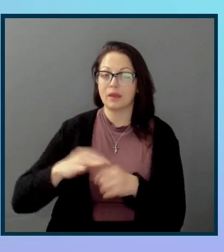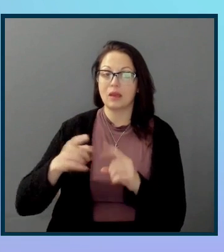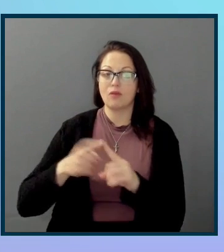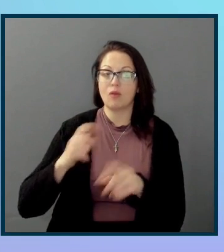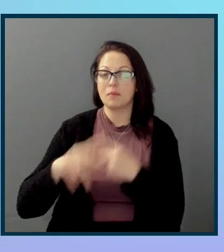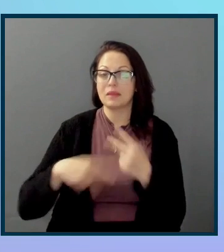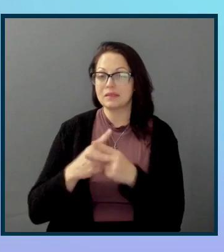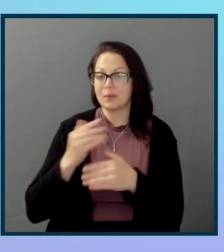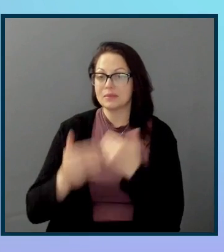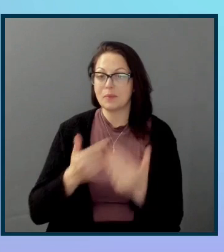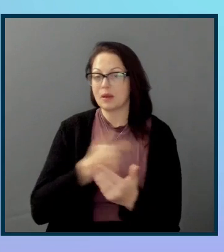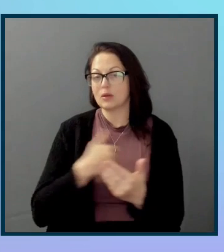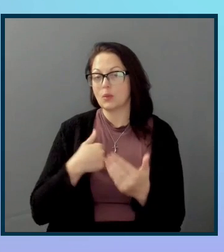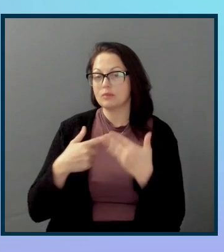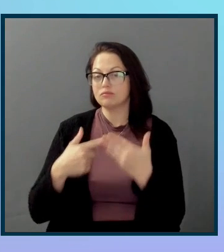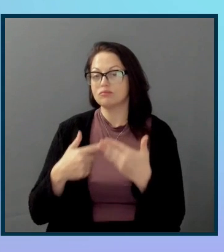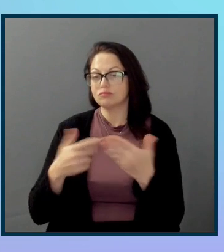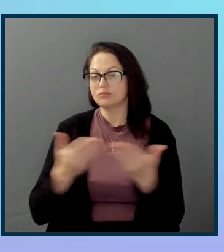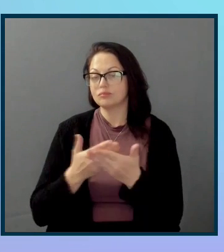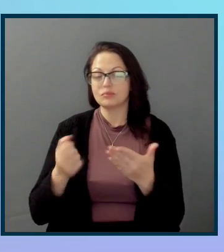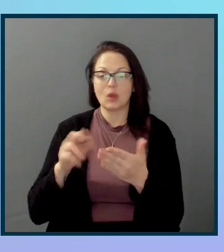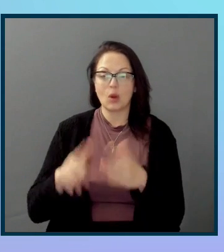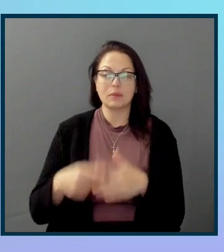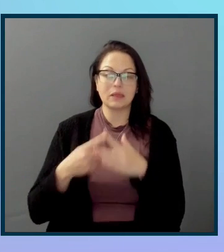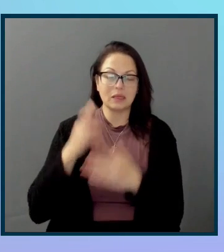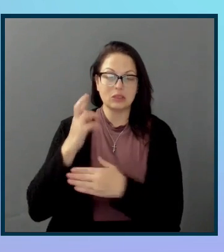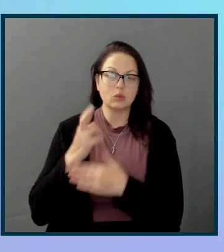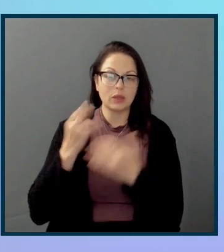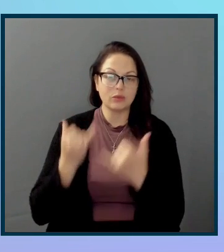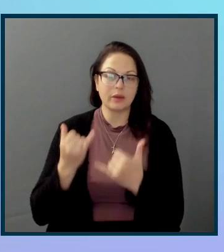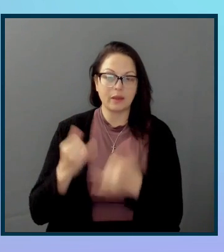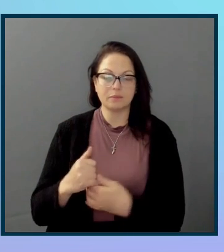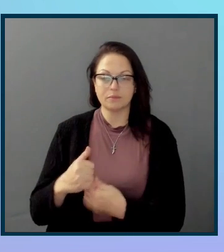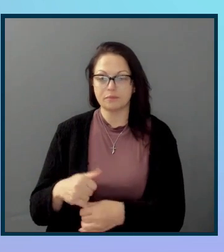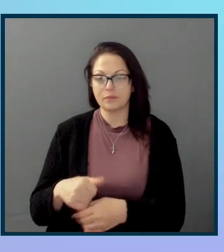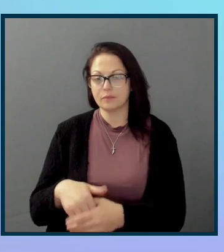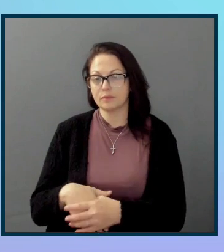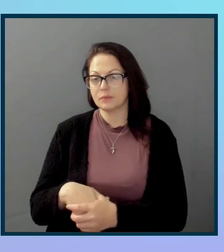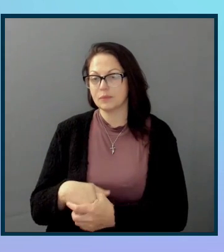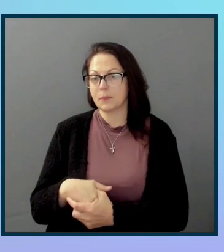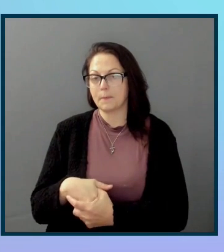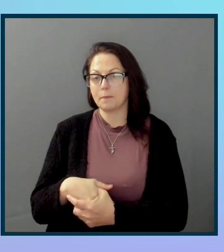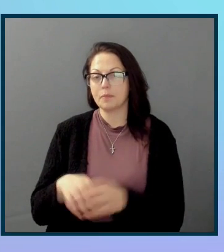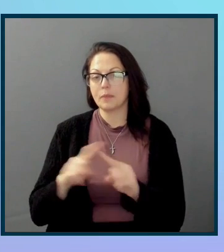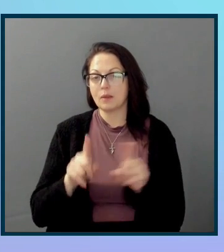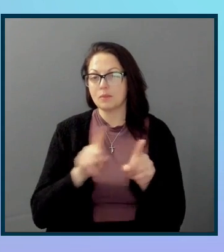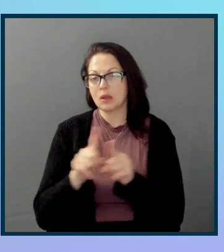that we're talking about here than we're even beginning to realize right now. But I'll also add here that,